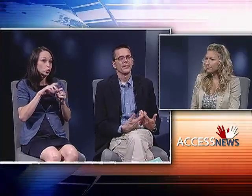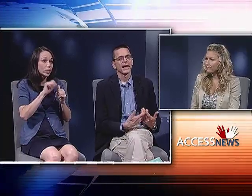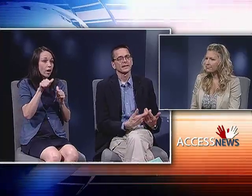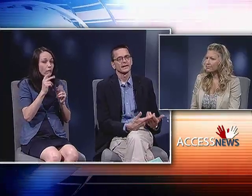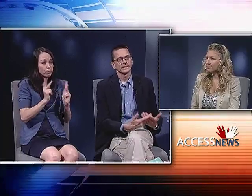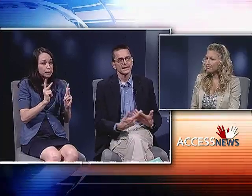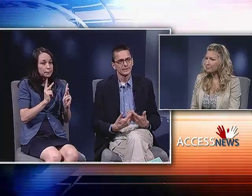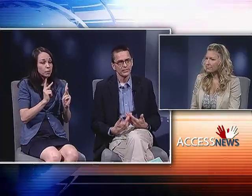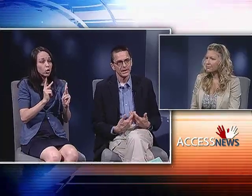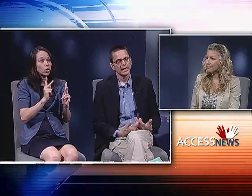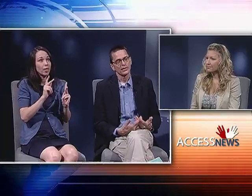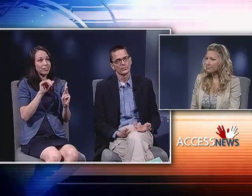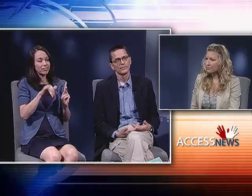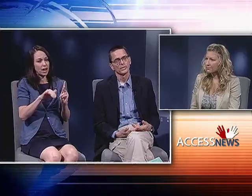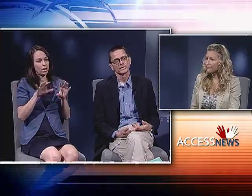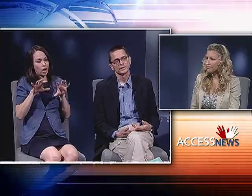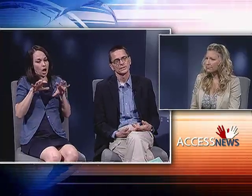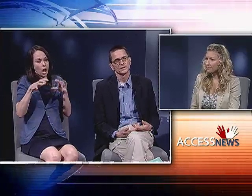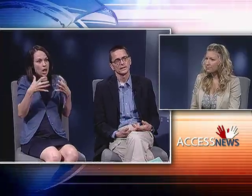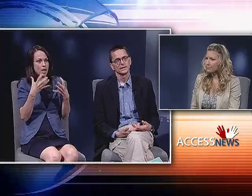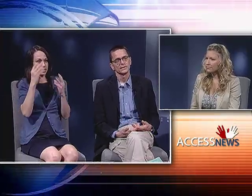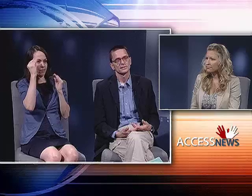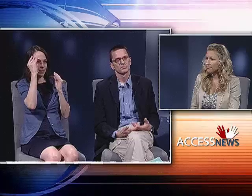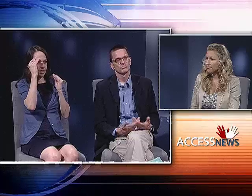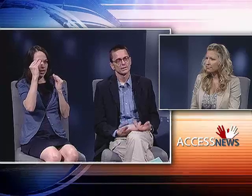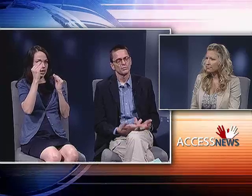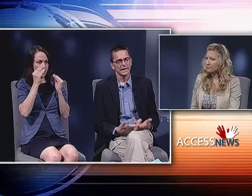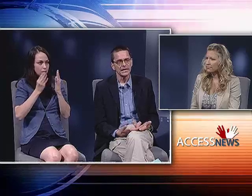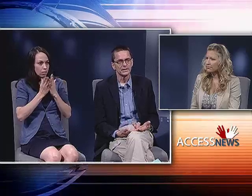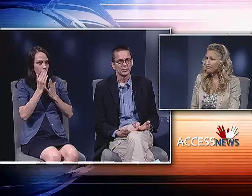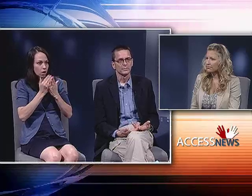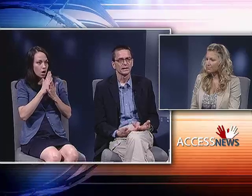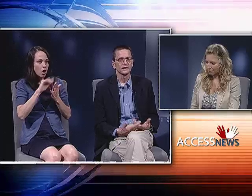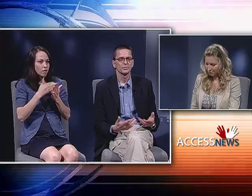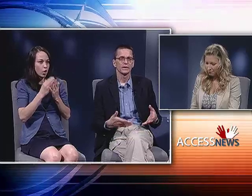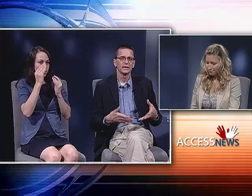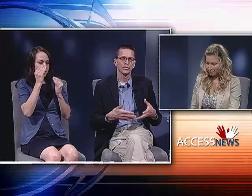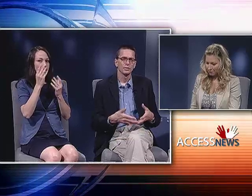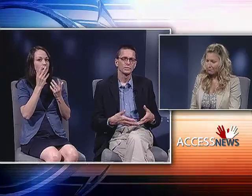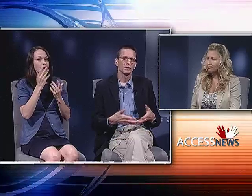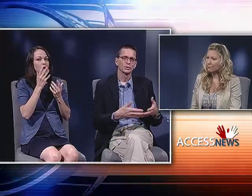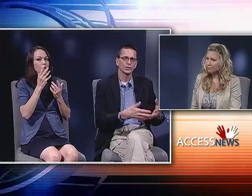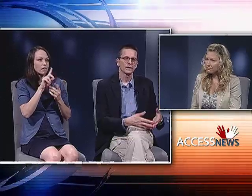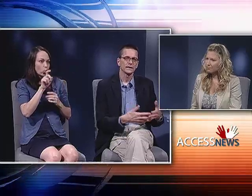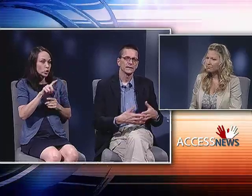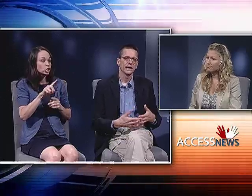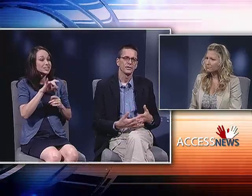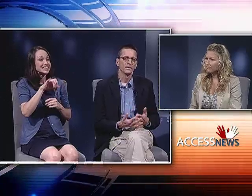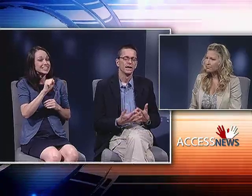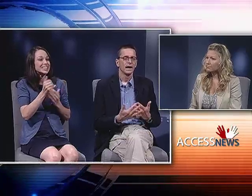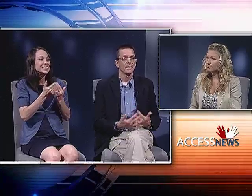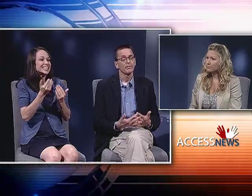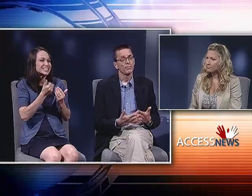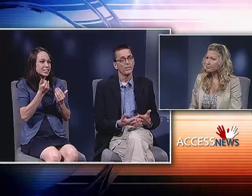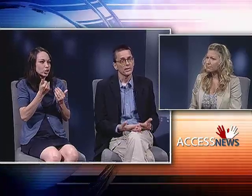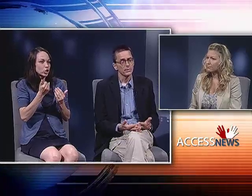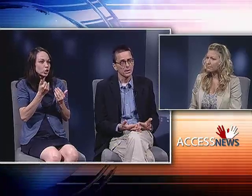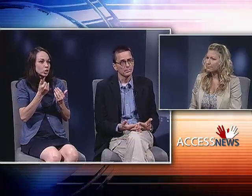that collective thinking through of questions is somewhat easier because we're in groups where we're talking together. I think part of the problem